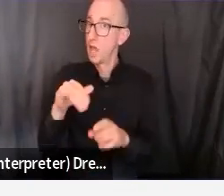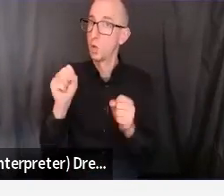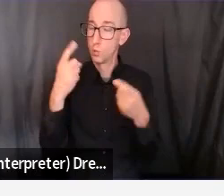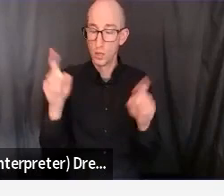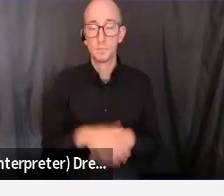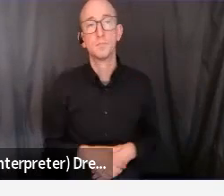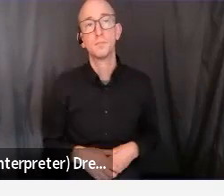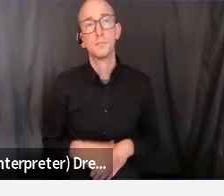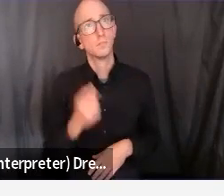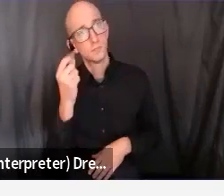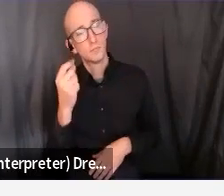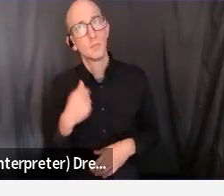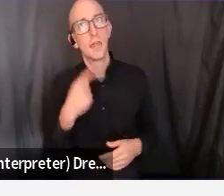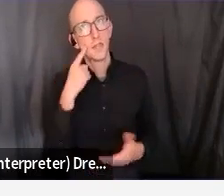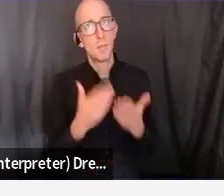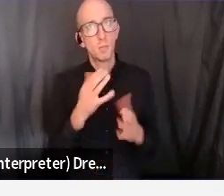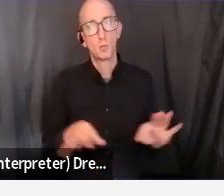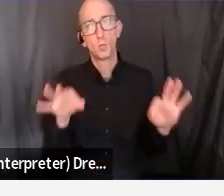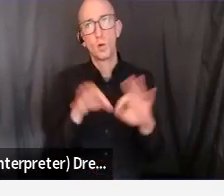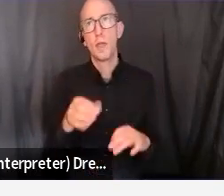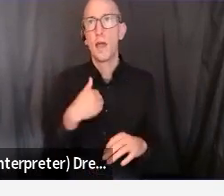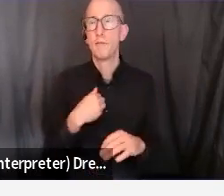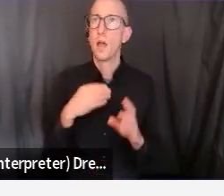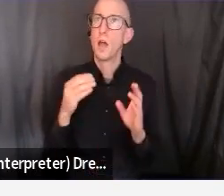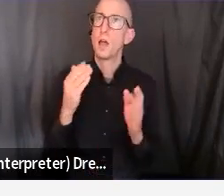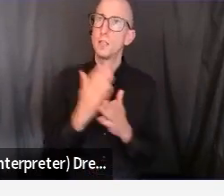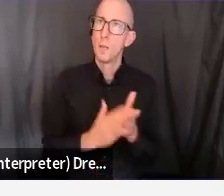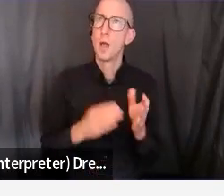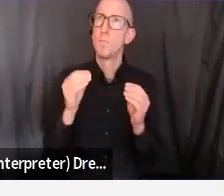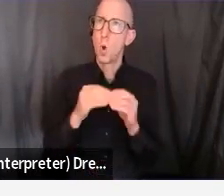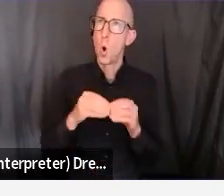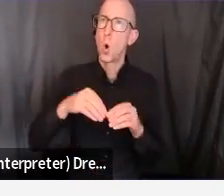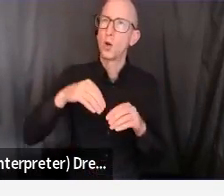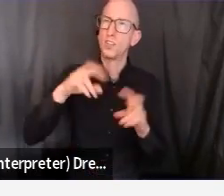who will cover other federal funding opportunities. Thanks, Reema, and good afternoon, everyone.